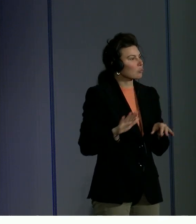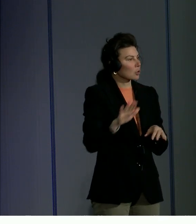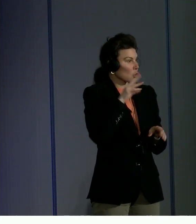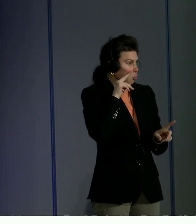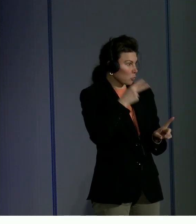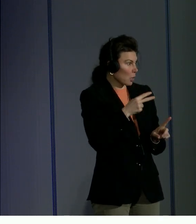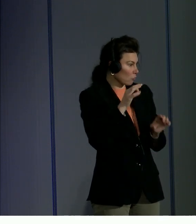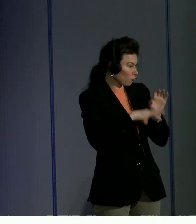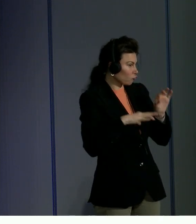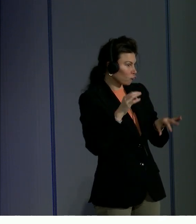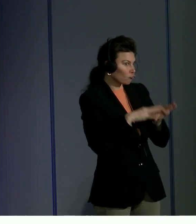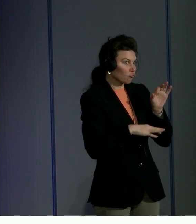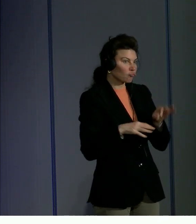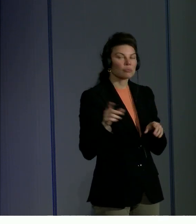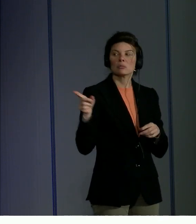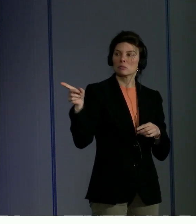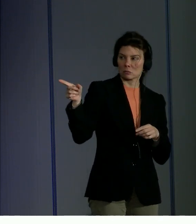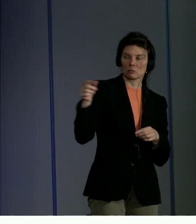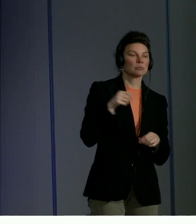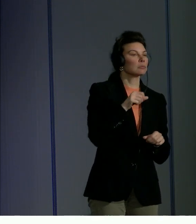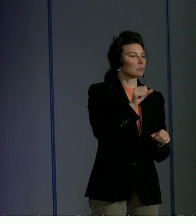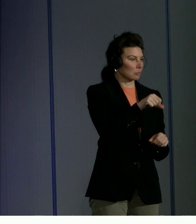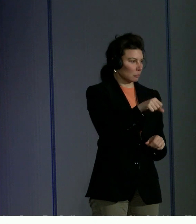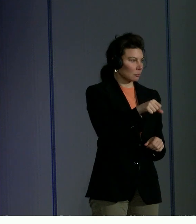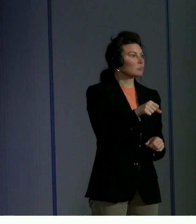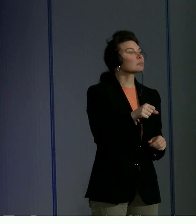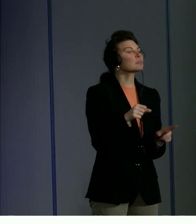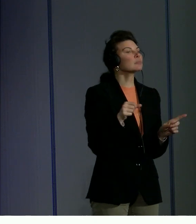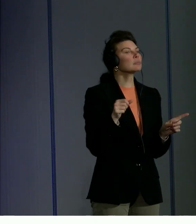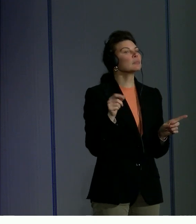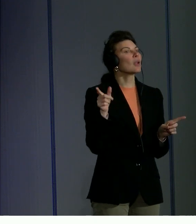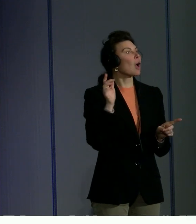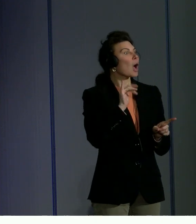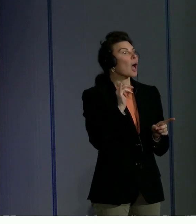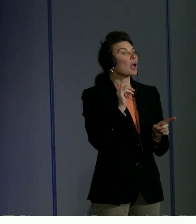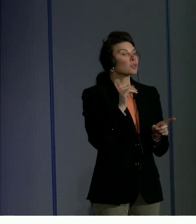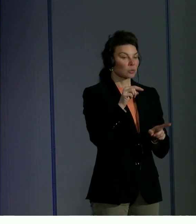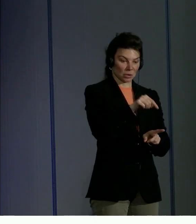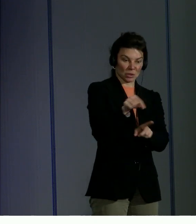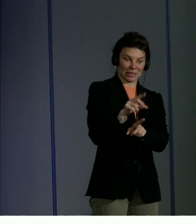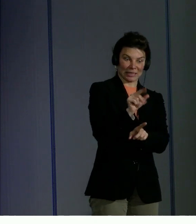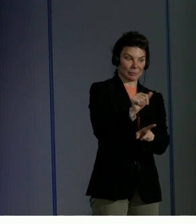Yes. And you may want people with a variety of disabilities beyond physical.